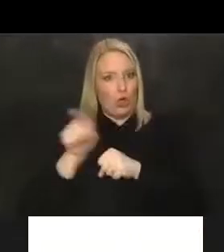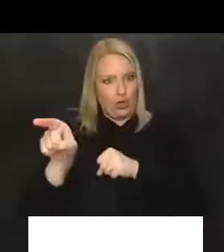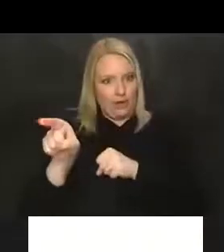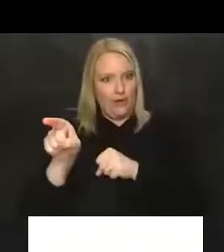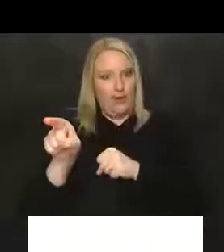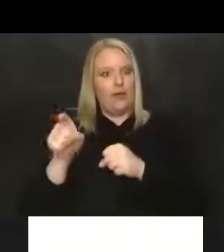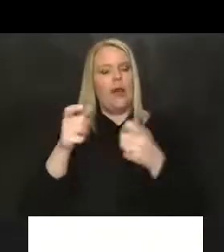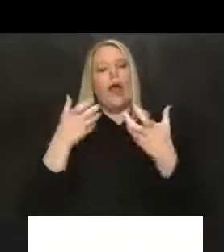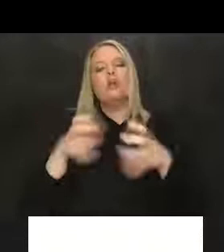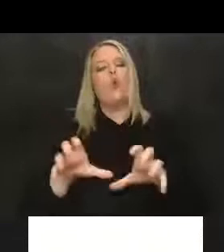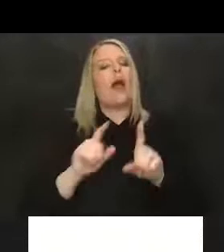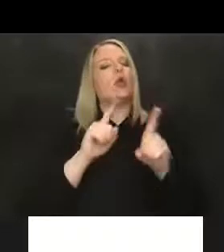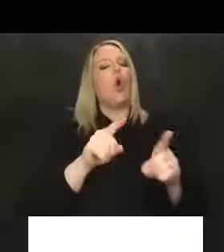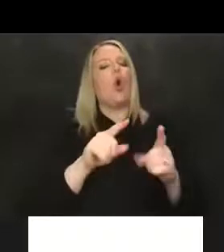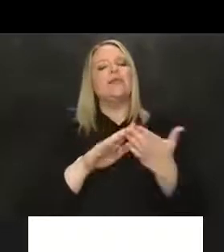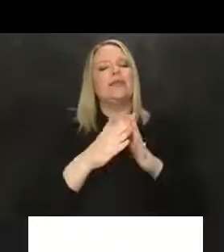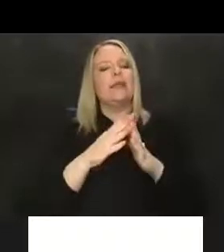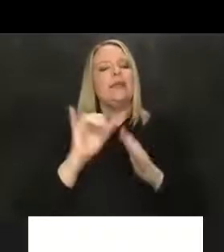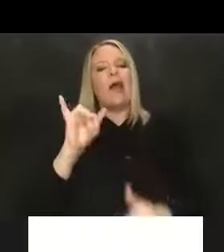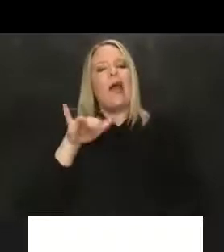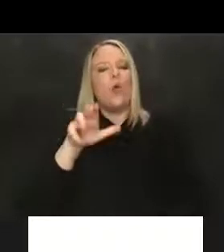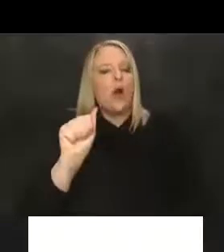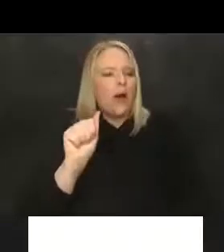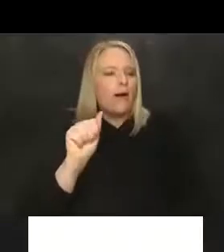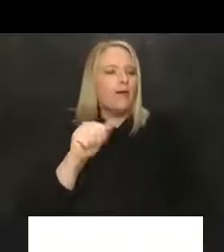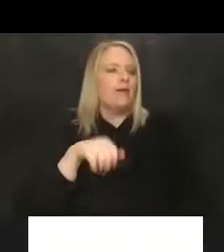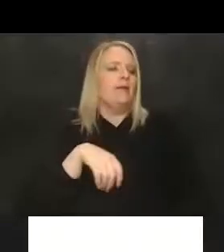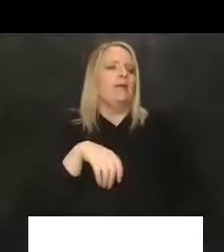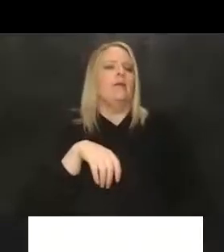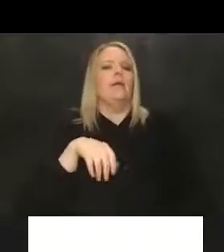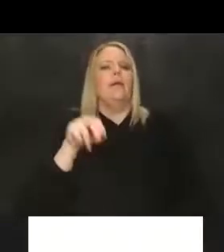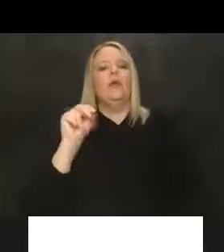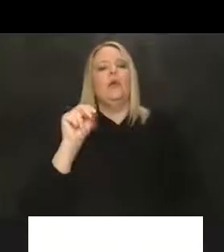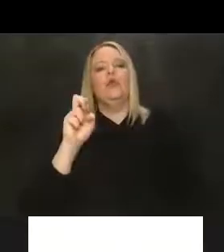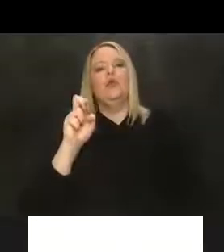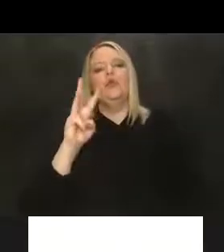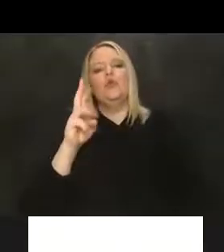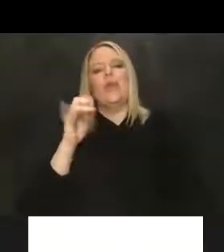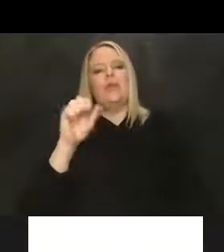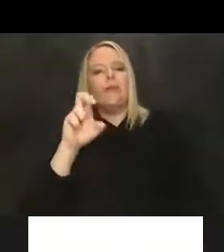I didn't want to go to, you know, Iowa City or to New Haven, and then immediately leave